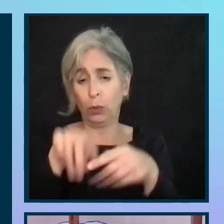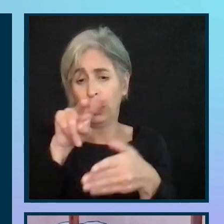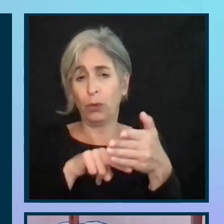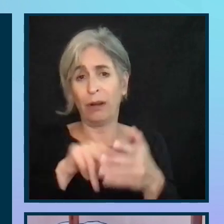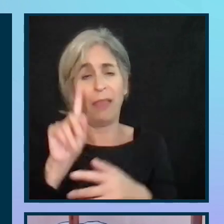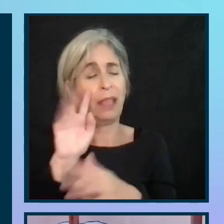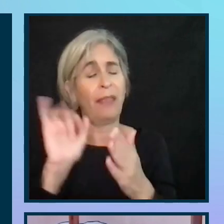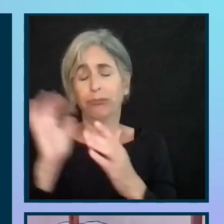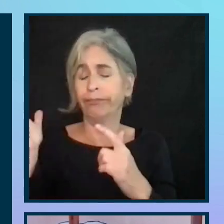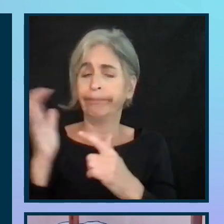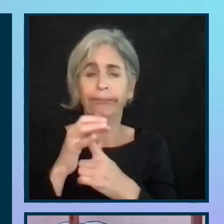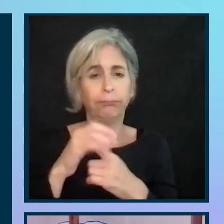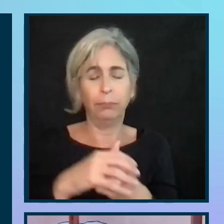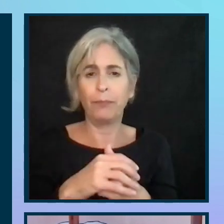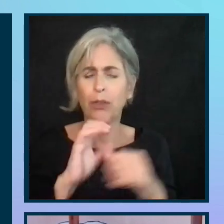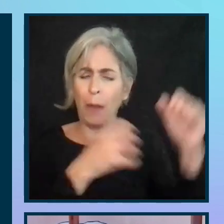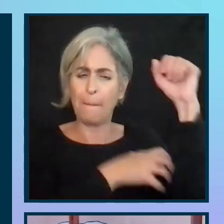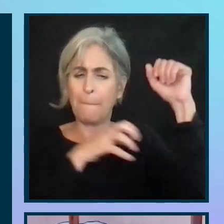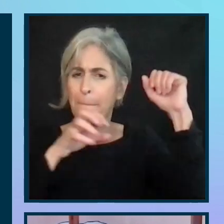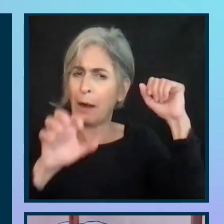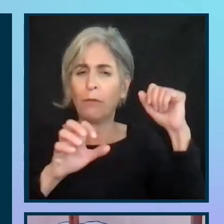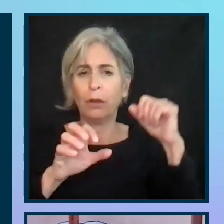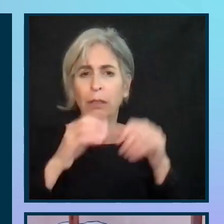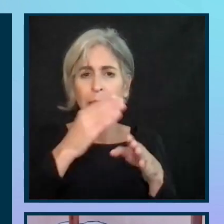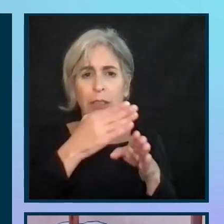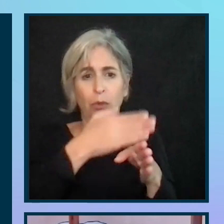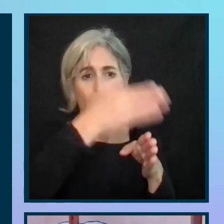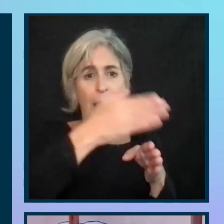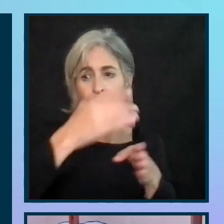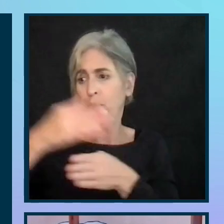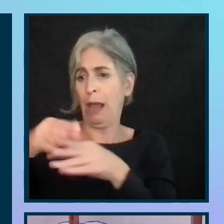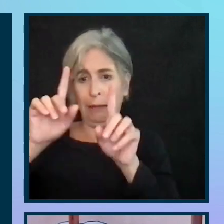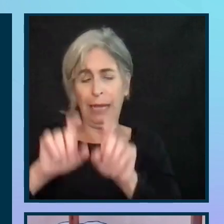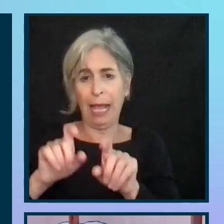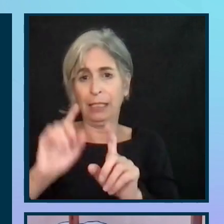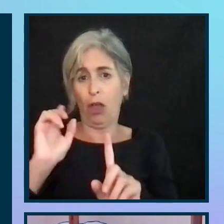and very powerful to be able to do an end-to-end test by automating an actual screen reader